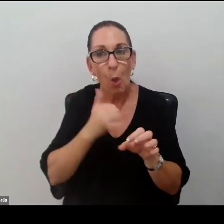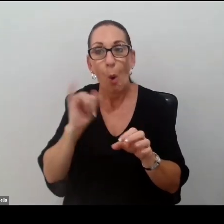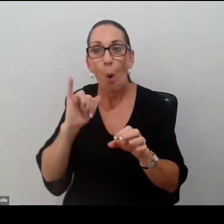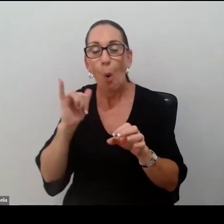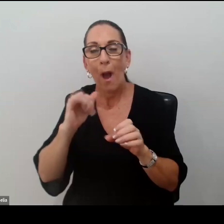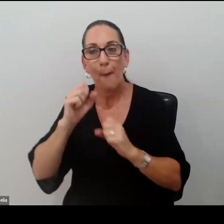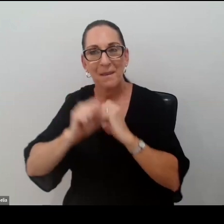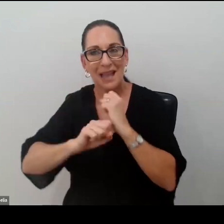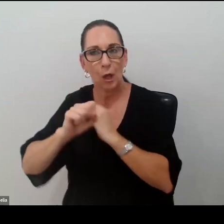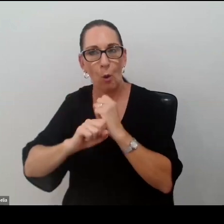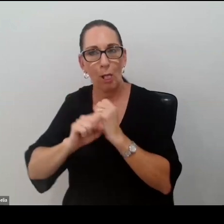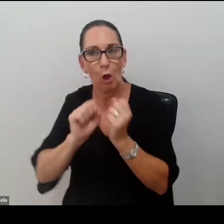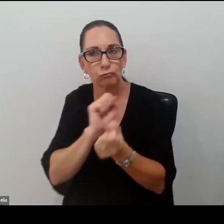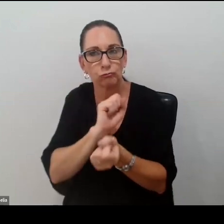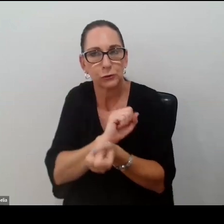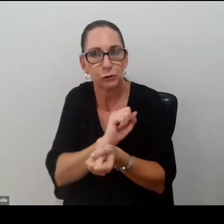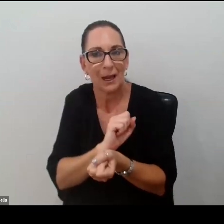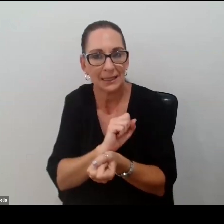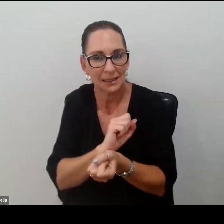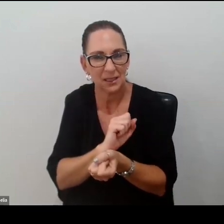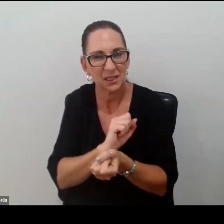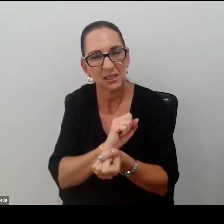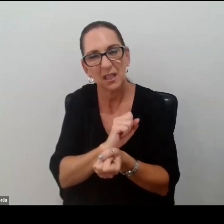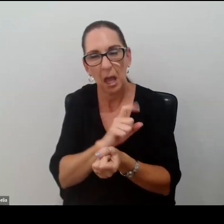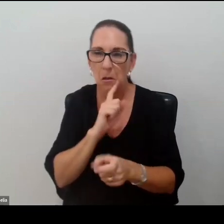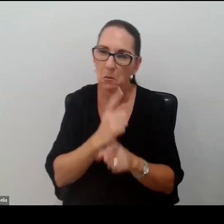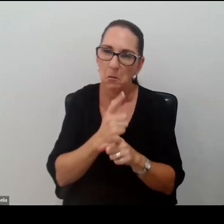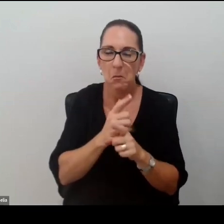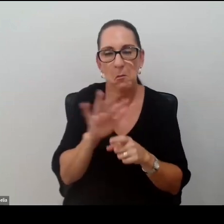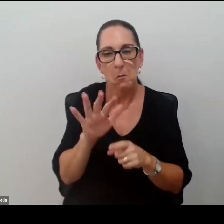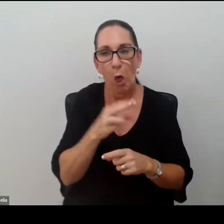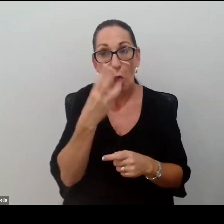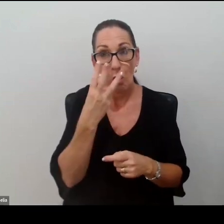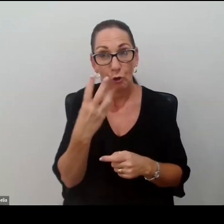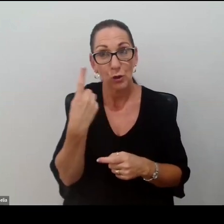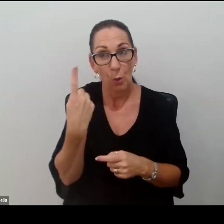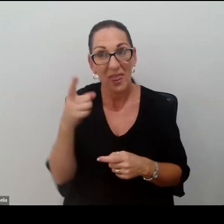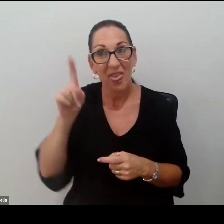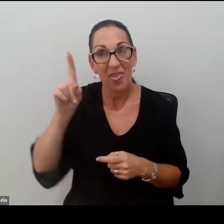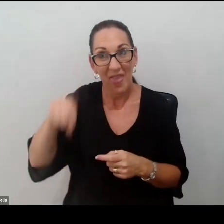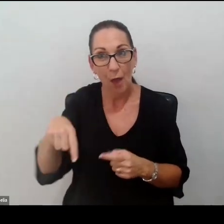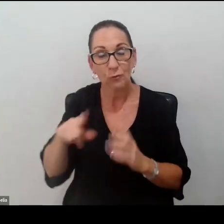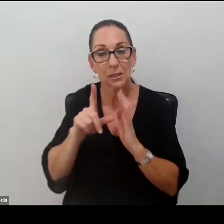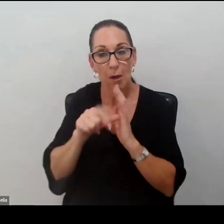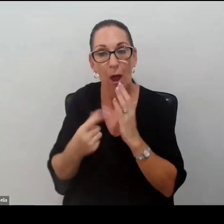This provided information of a bit over 30, nearly 31,000 episodes of restrictive interventions